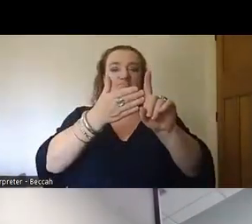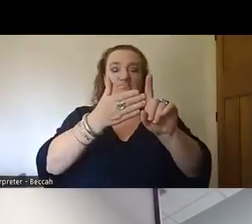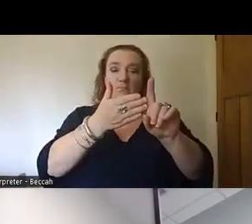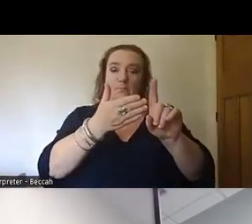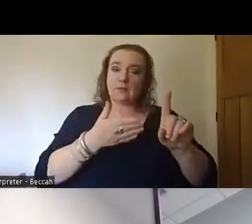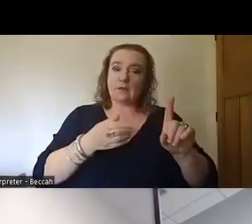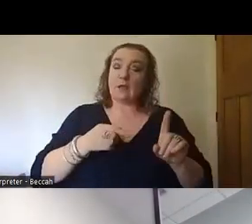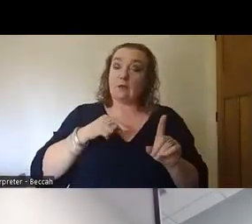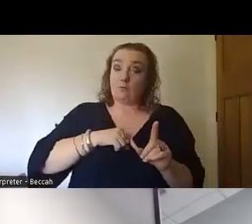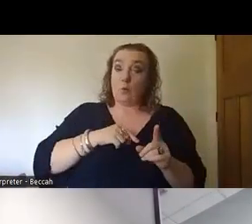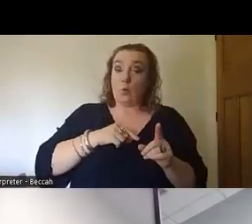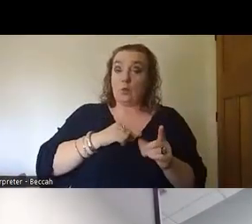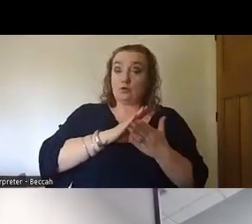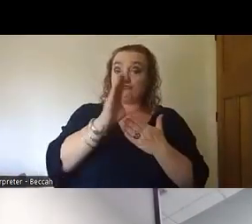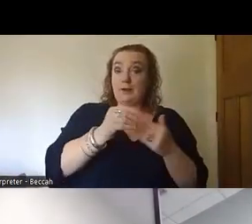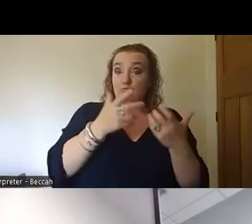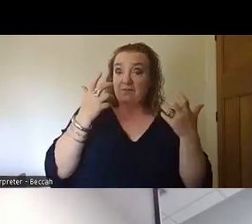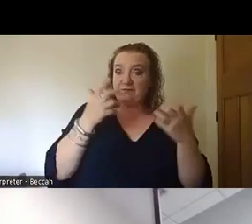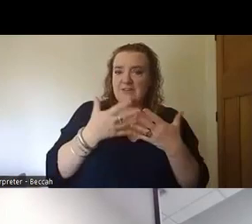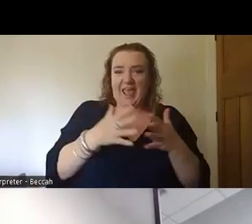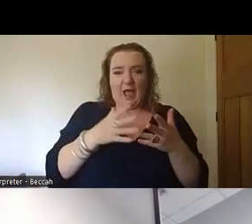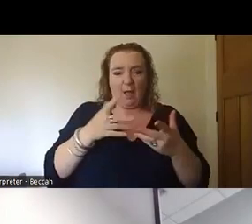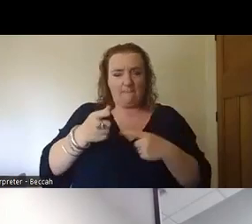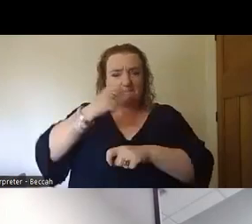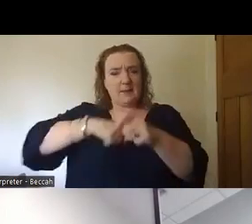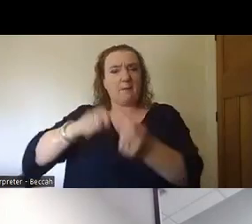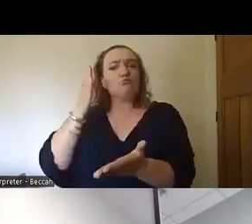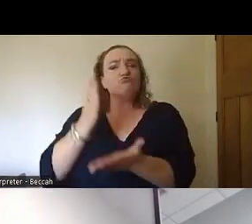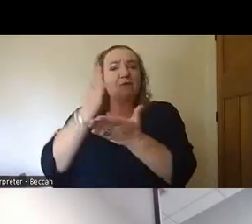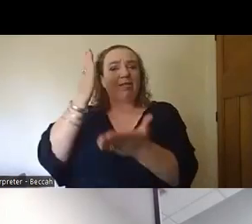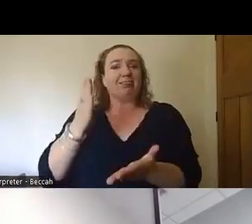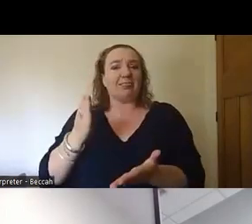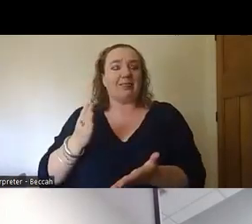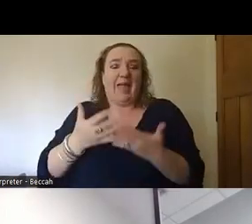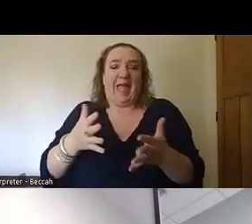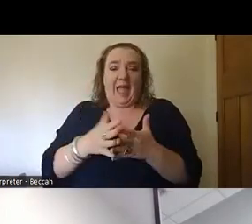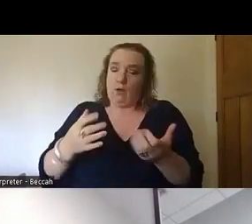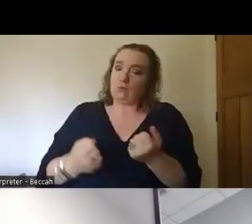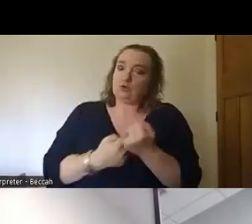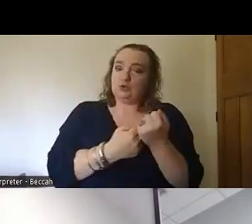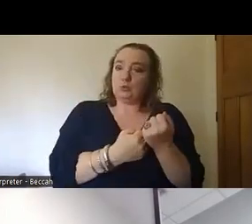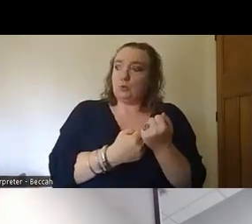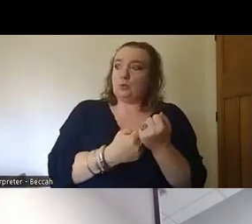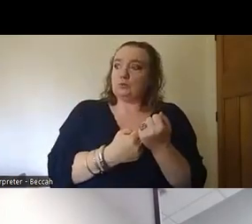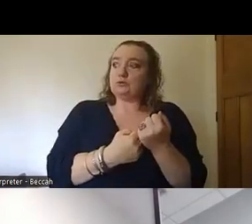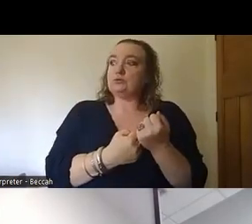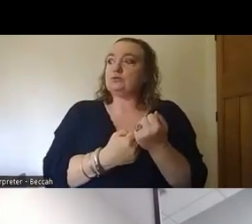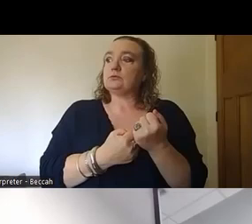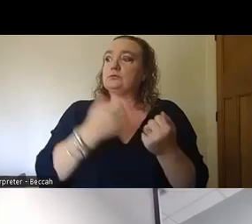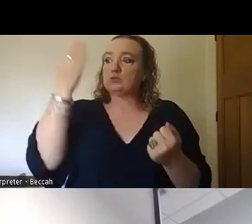in Te Mātaiaho to make them real, to make them evident, and to really support our schools, our kura,